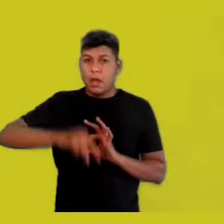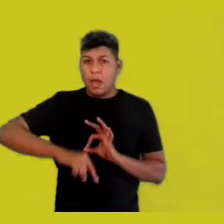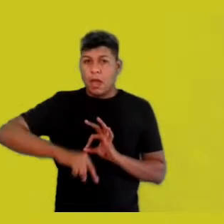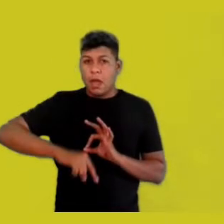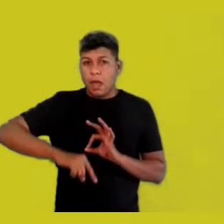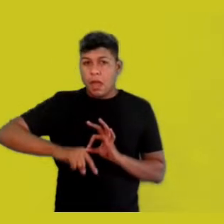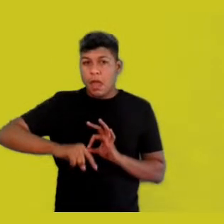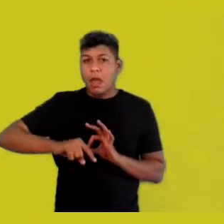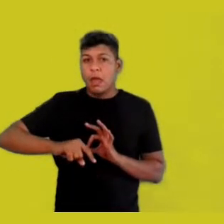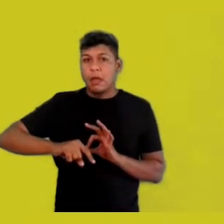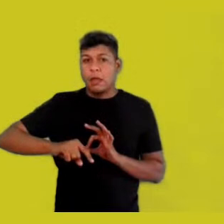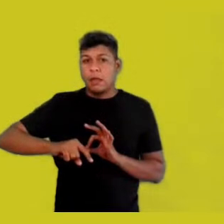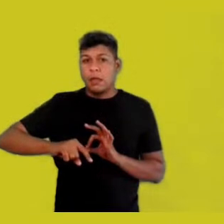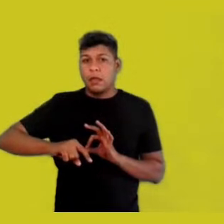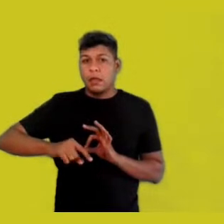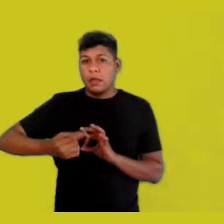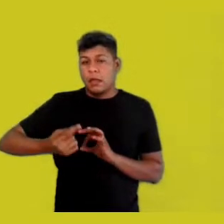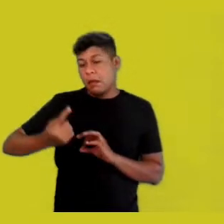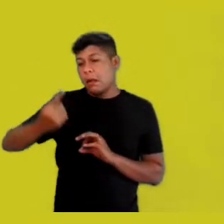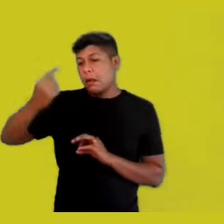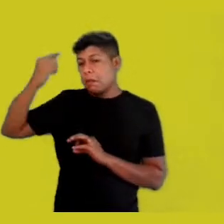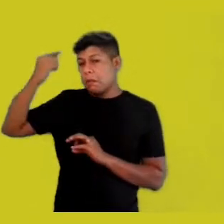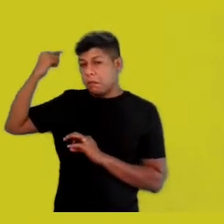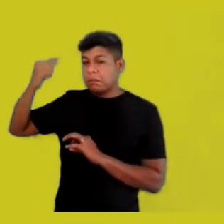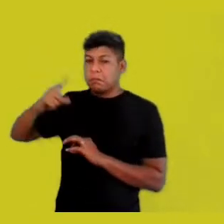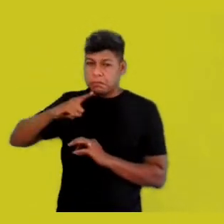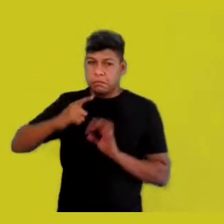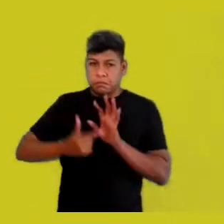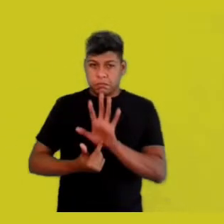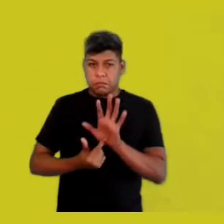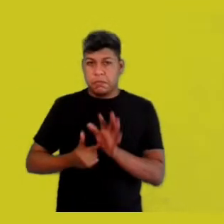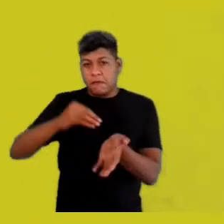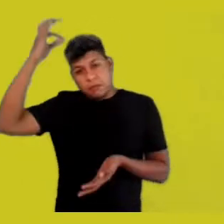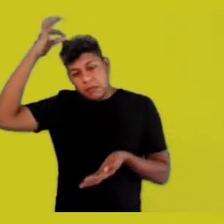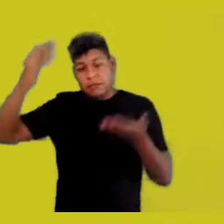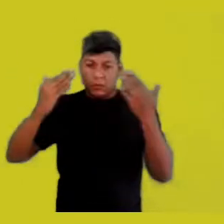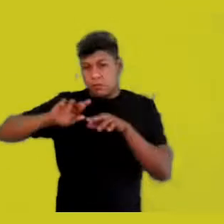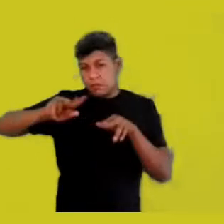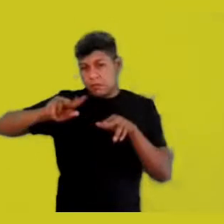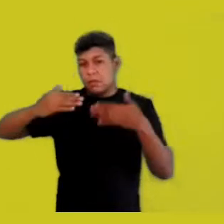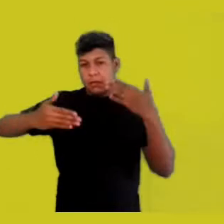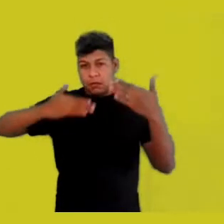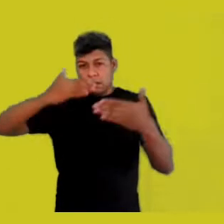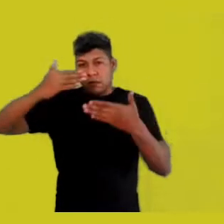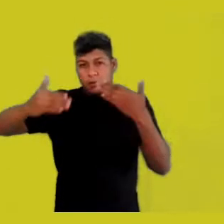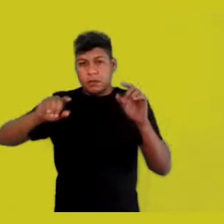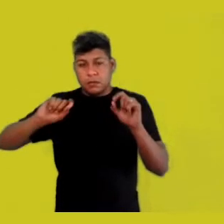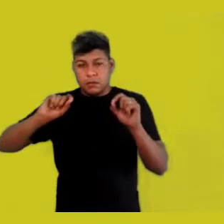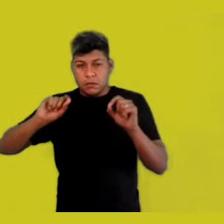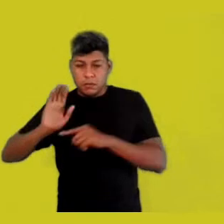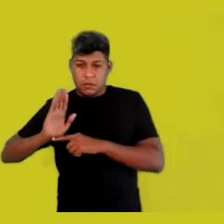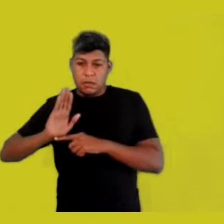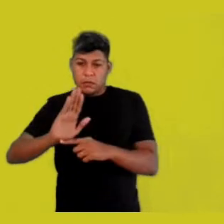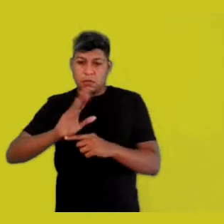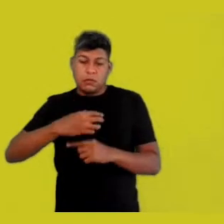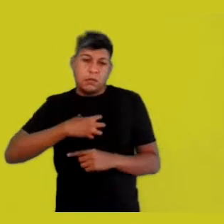and a spiritual and psychological need that rushes ahead and swallows everything in a neurotic way,